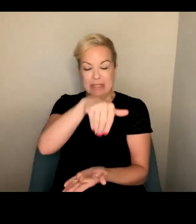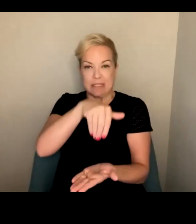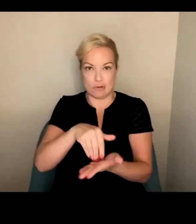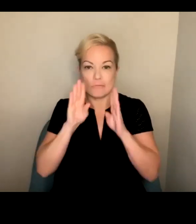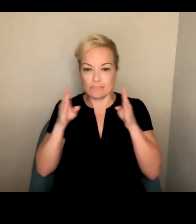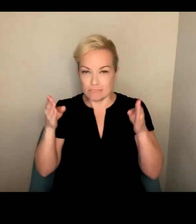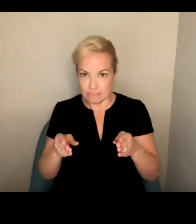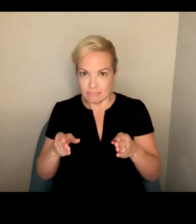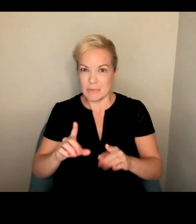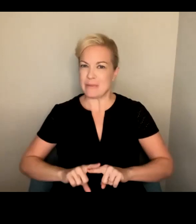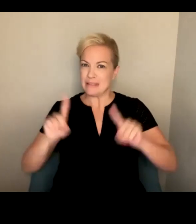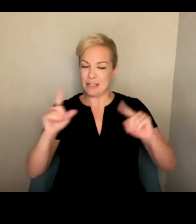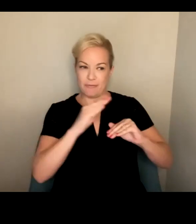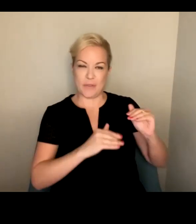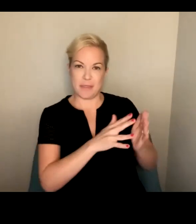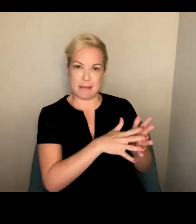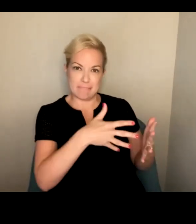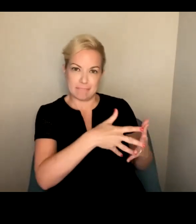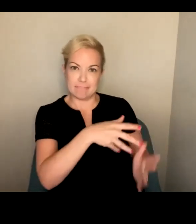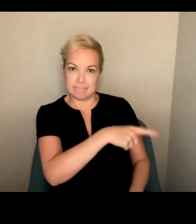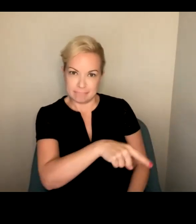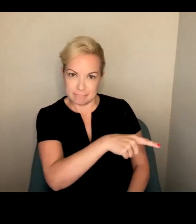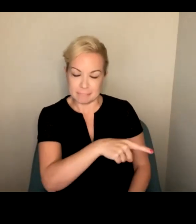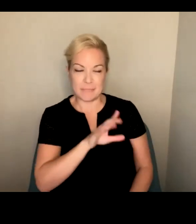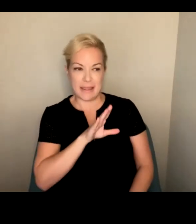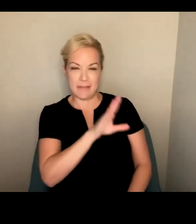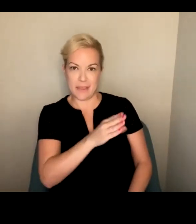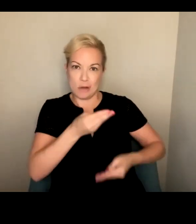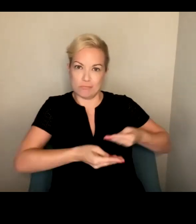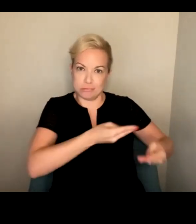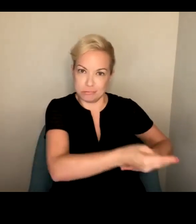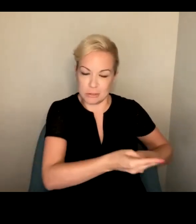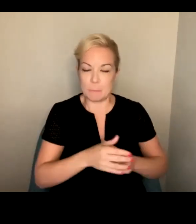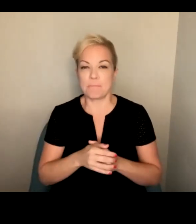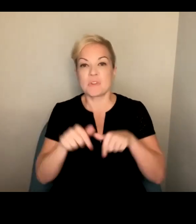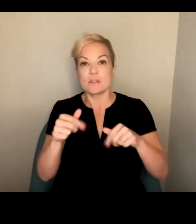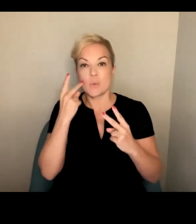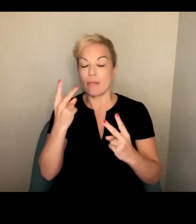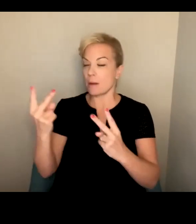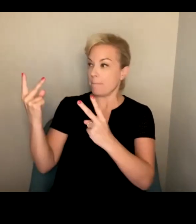This, of course, leads us back to our focus on museums, their role as institutions that